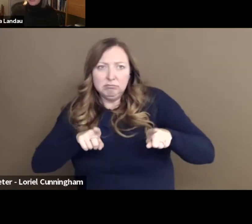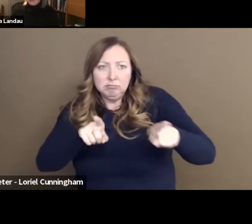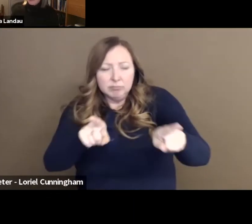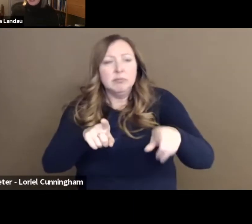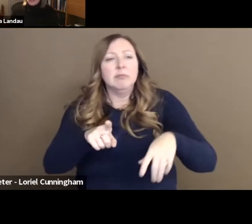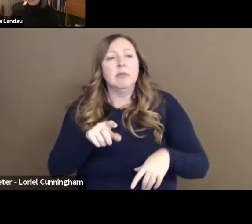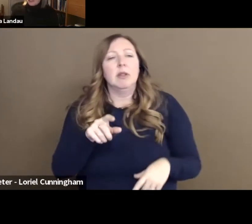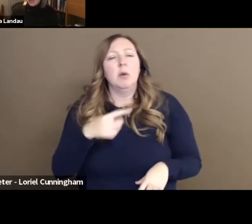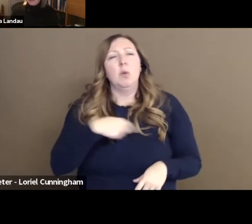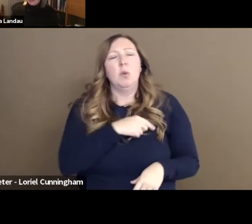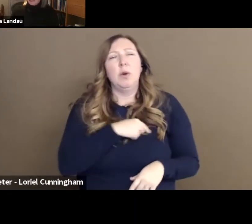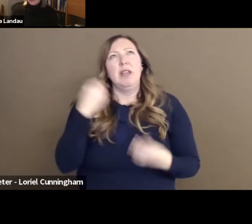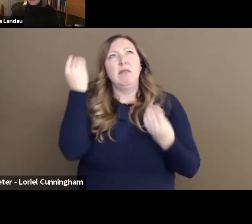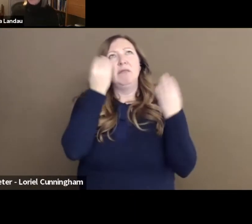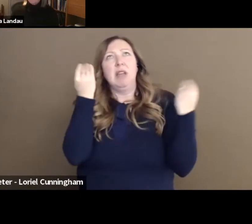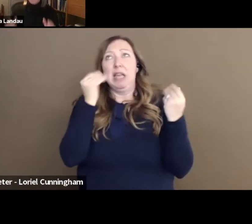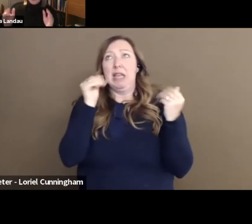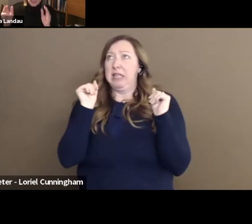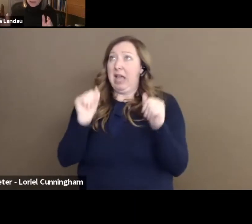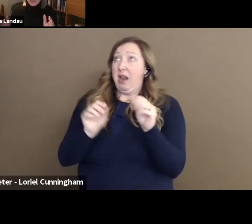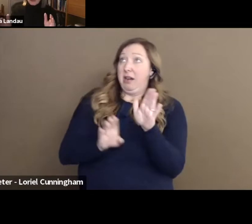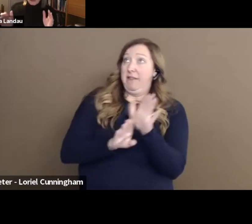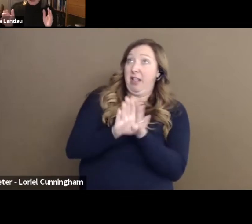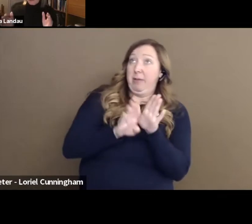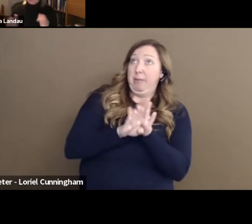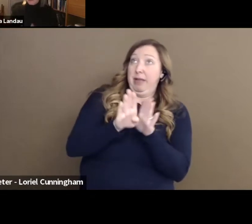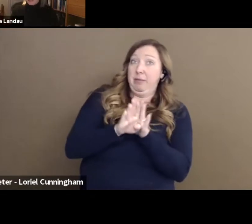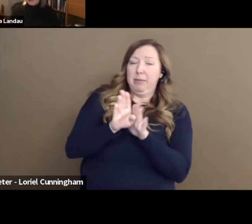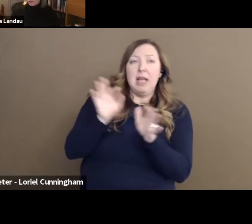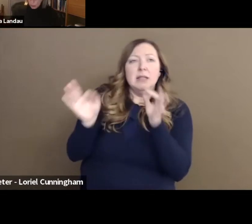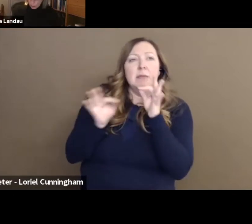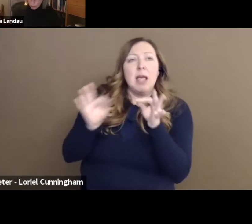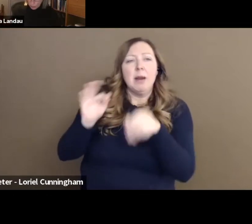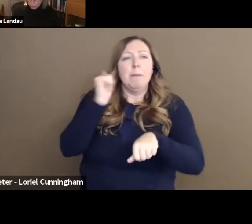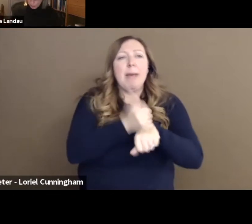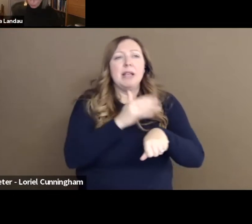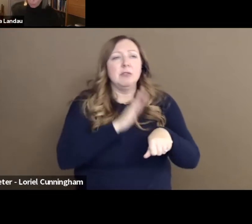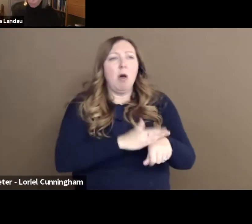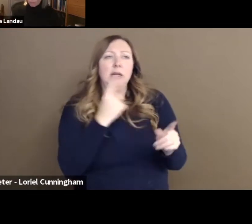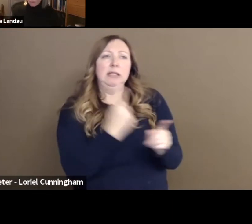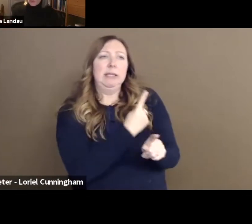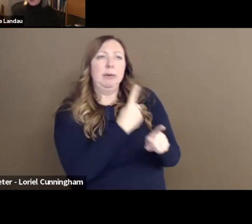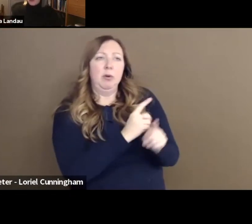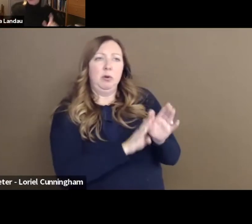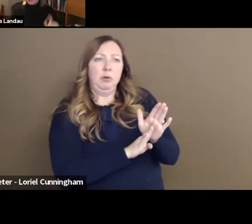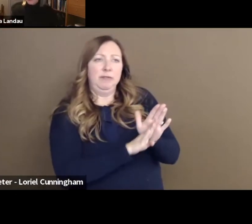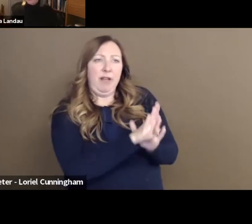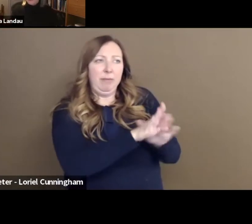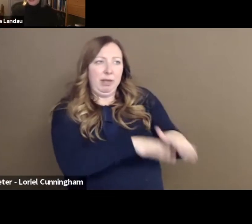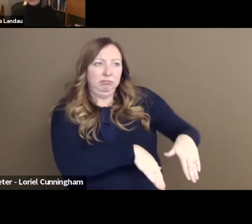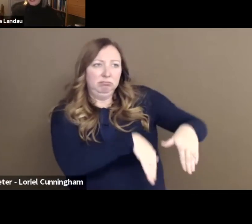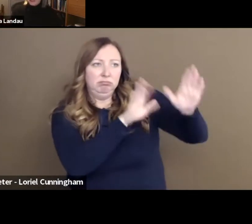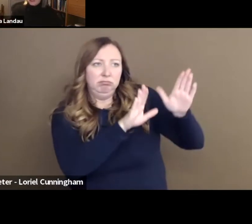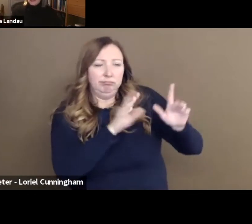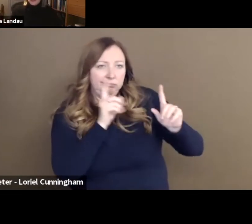differences in the timing of typical developmental trajectories